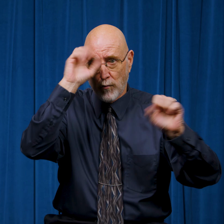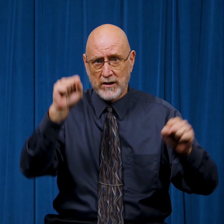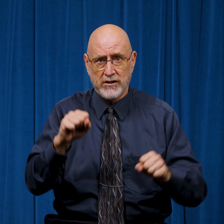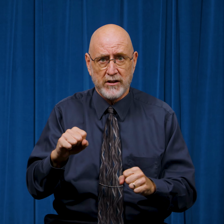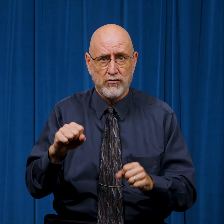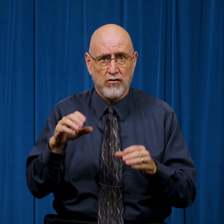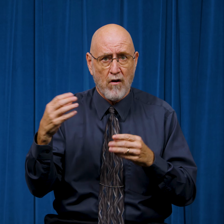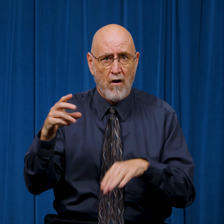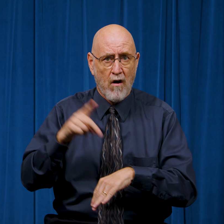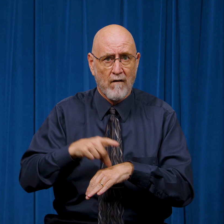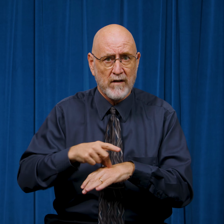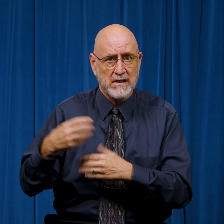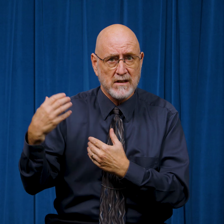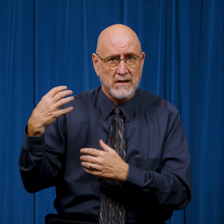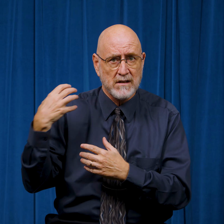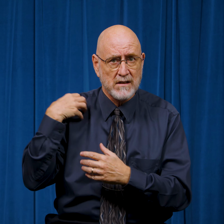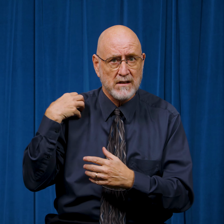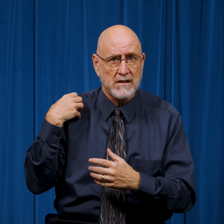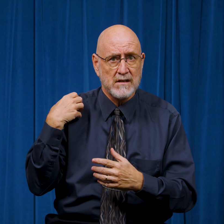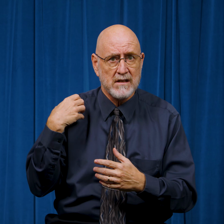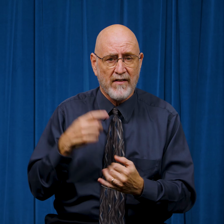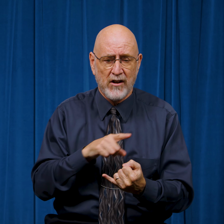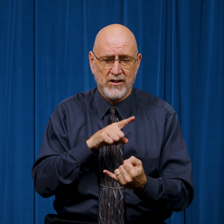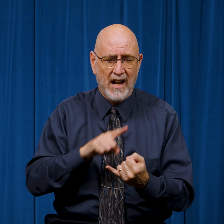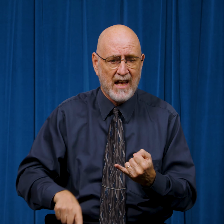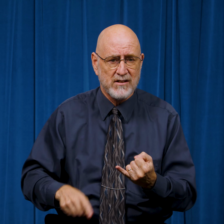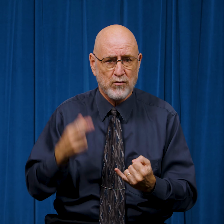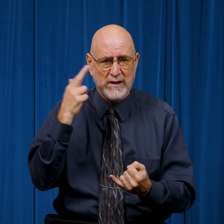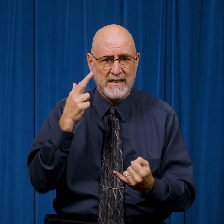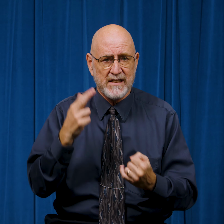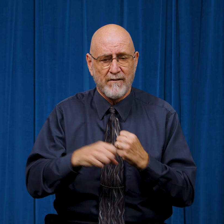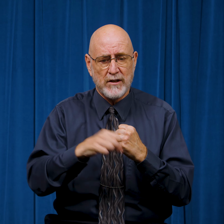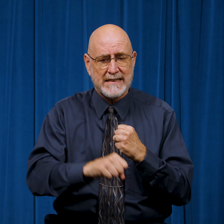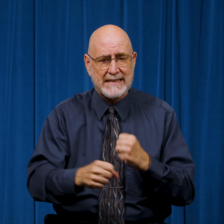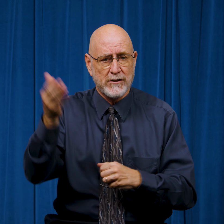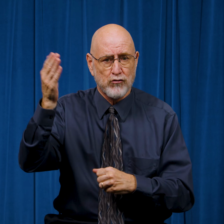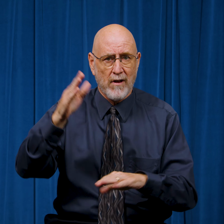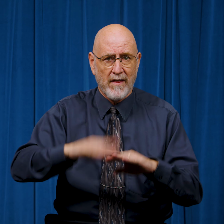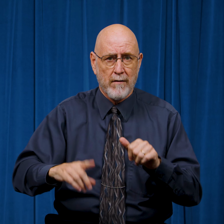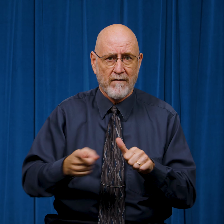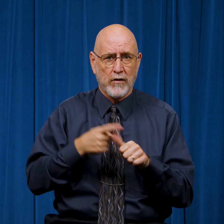there is less occasion for an extended address than there was at the first..."